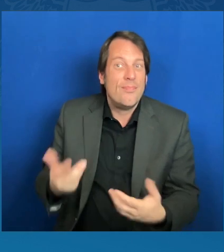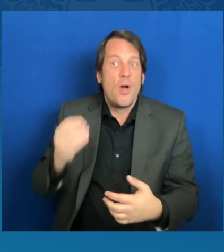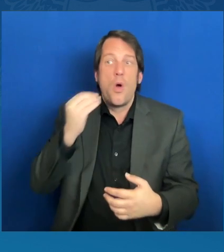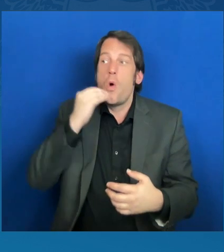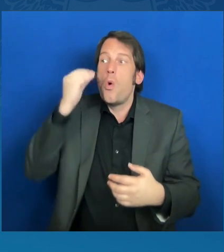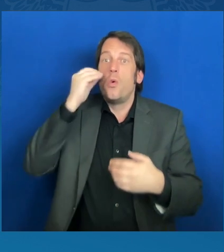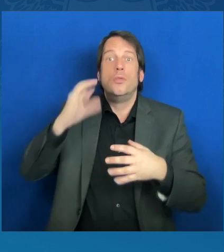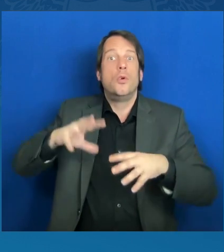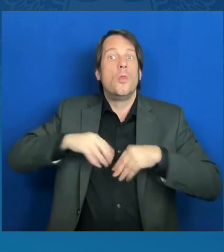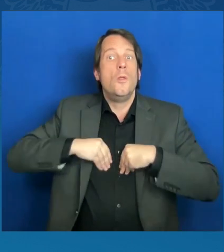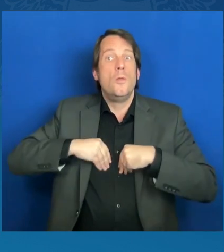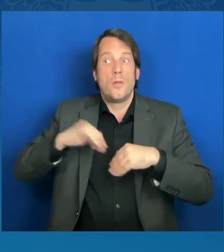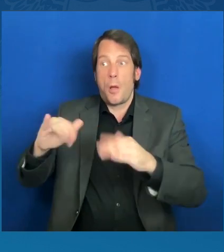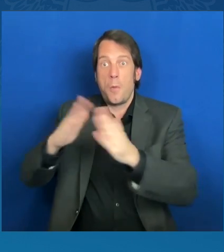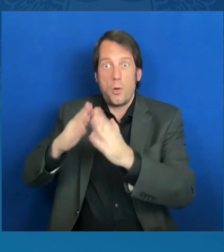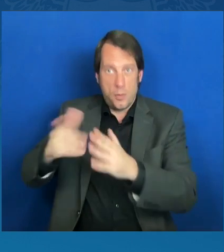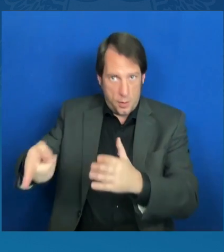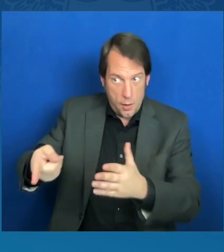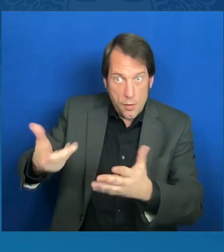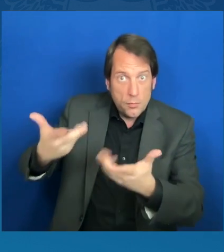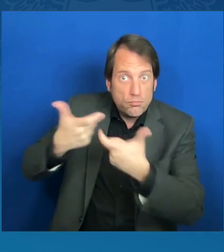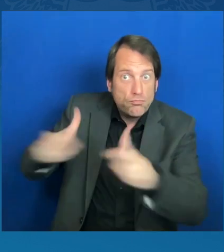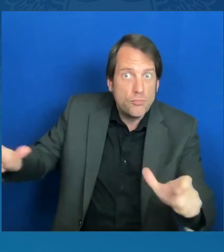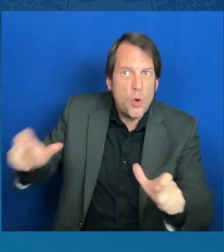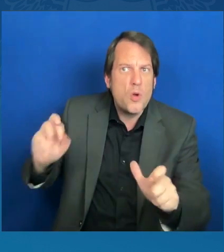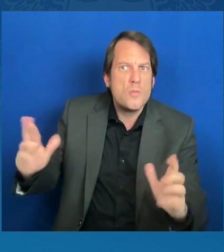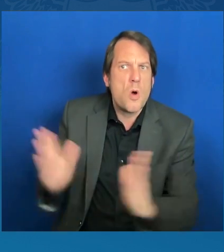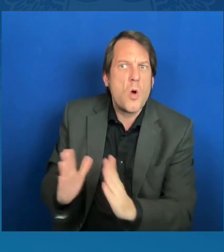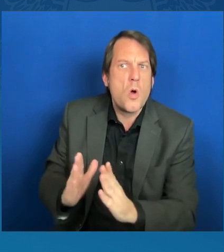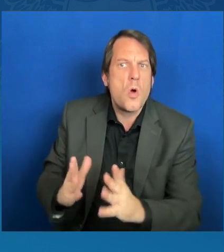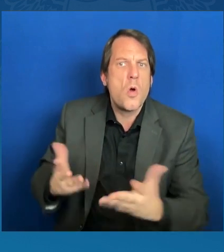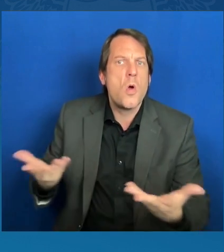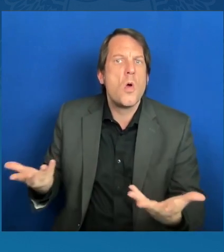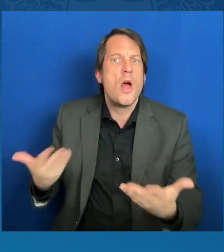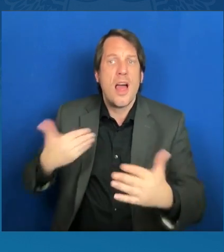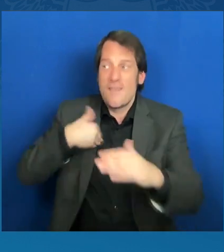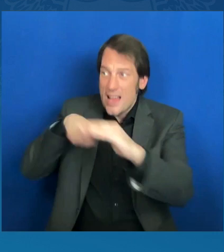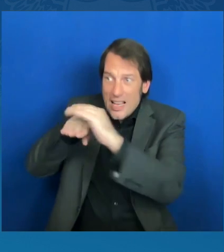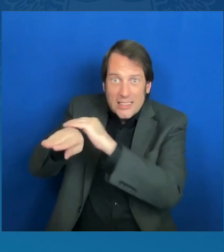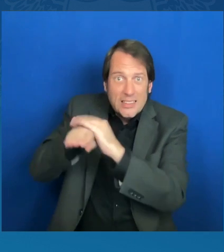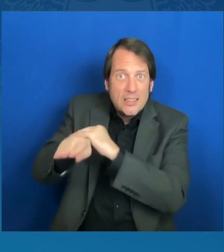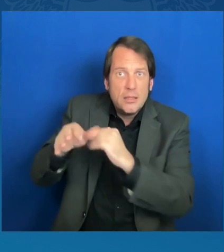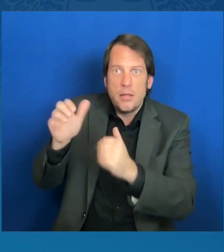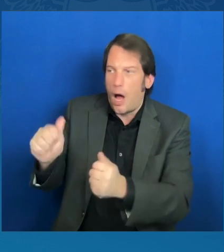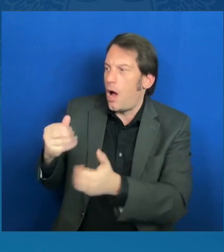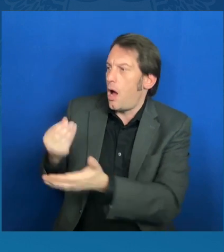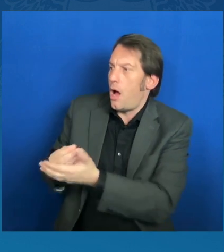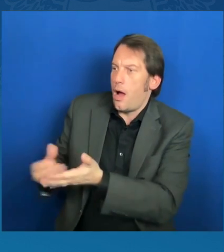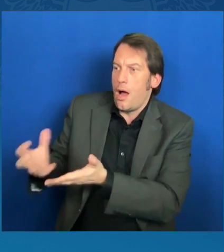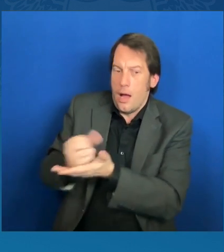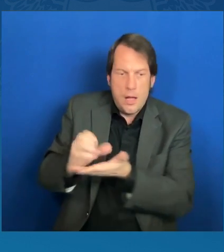access to healthcare, access to mental healthcare that is also culturally competent.